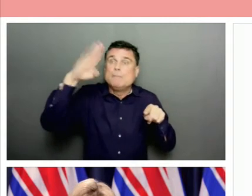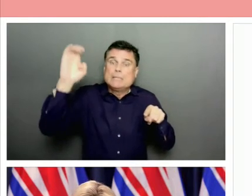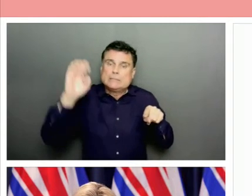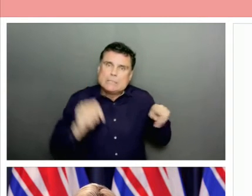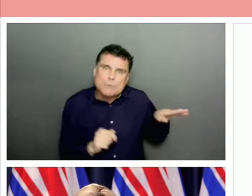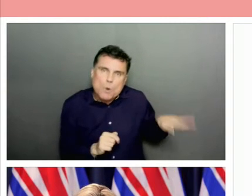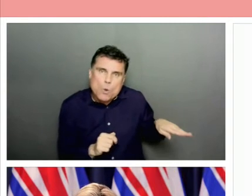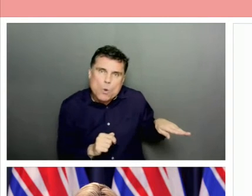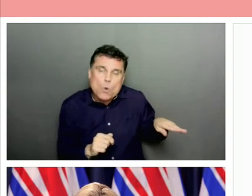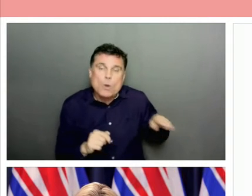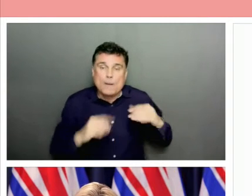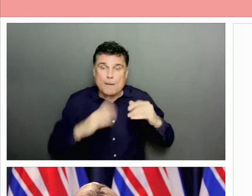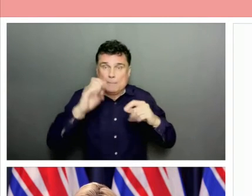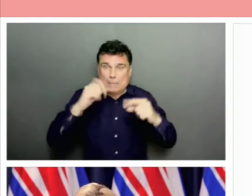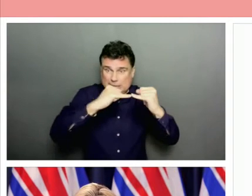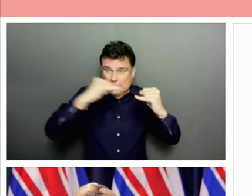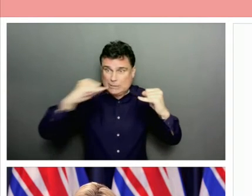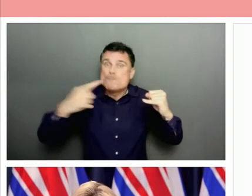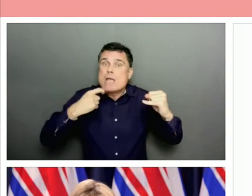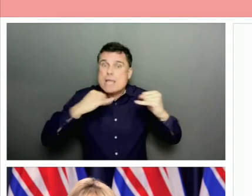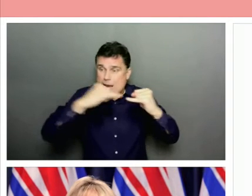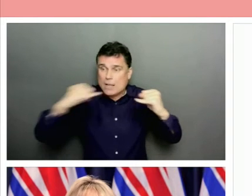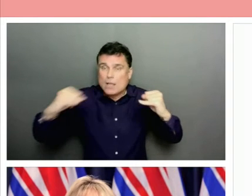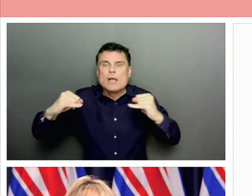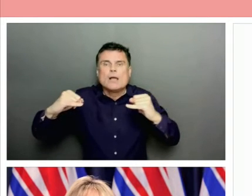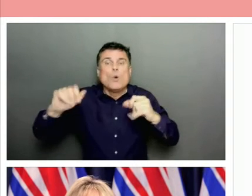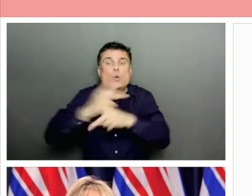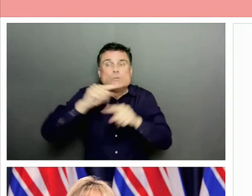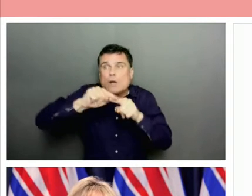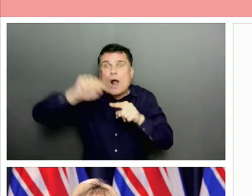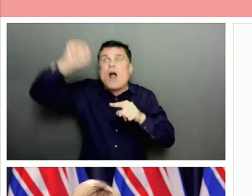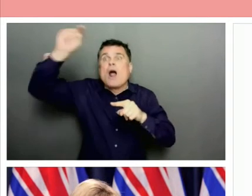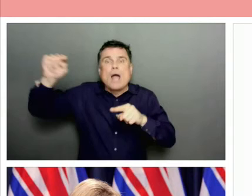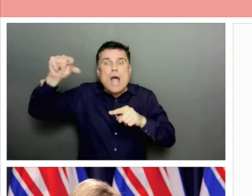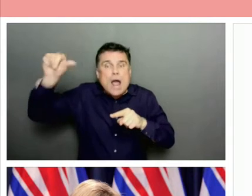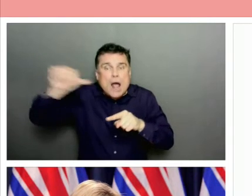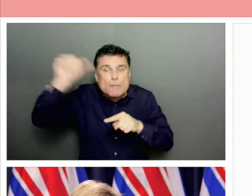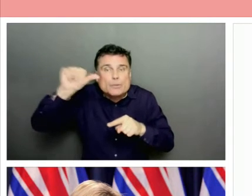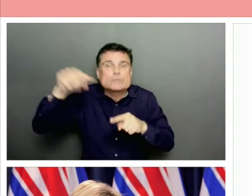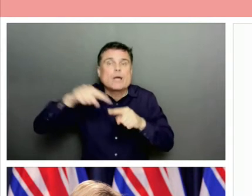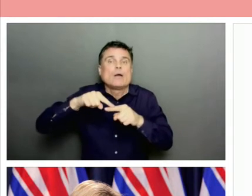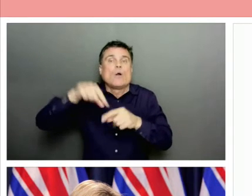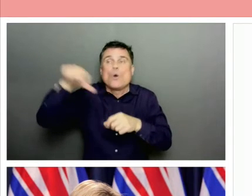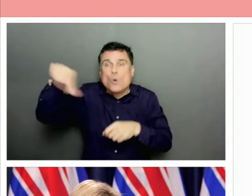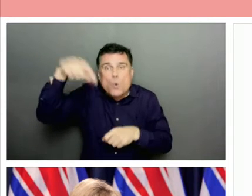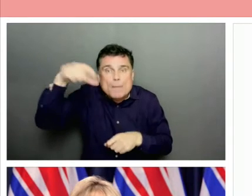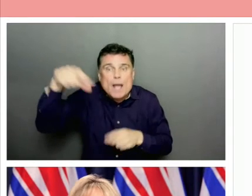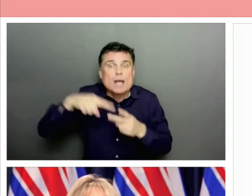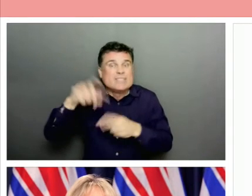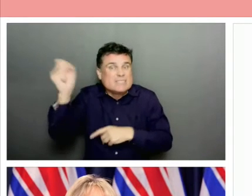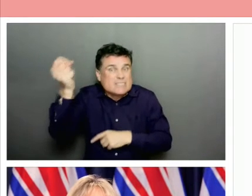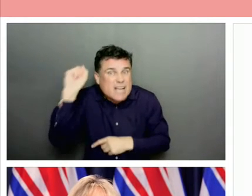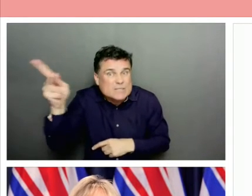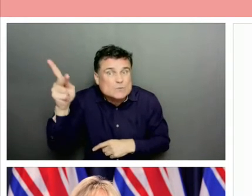rates have come up in the second wave. We know that we are not out of the woods in